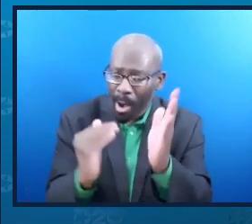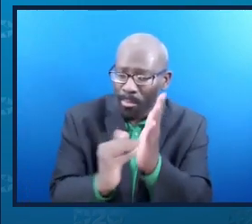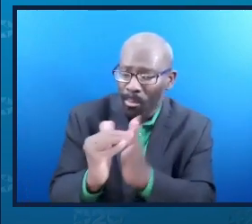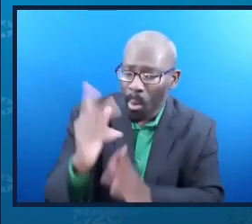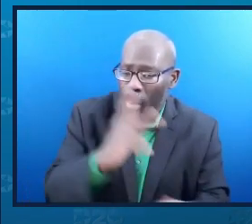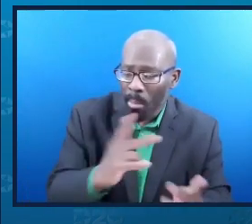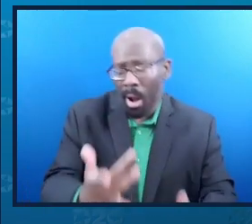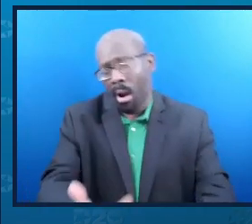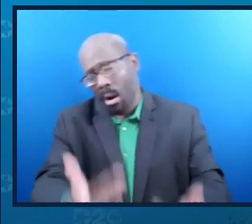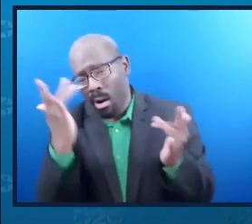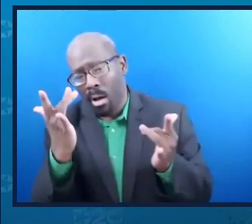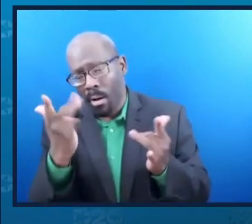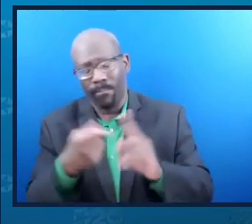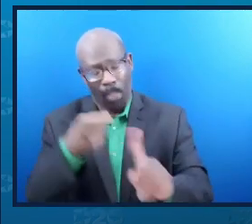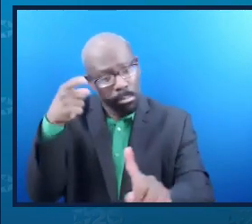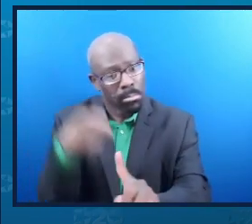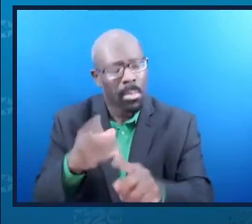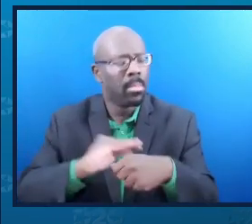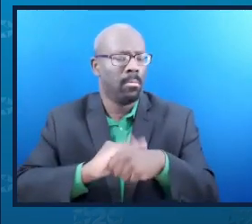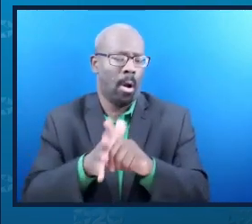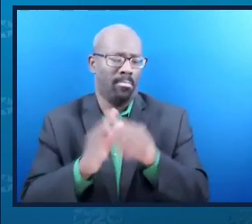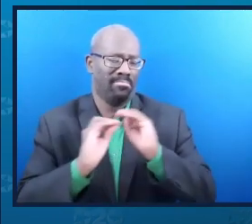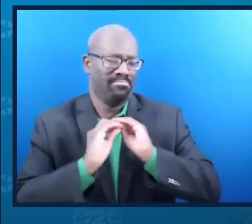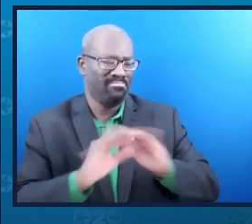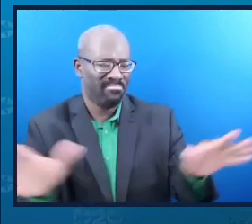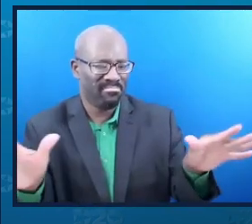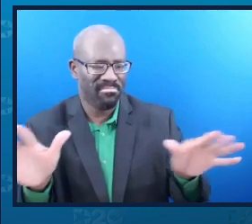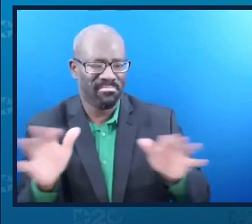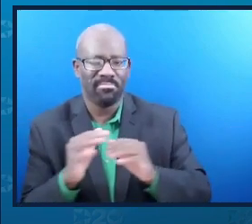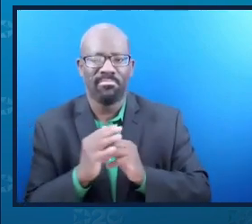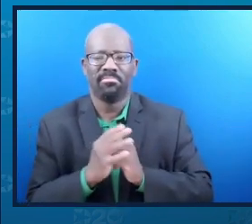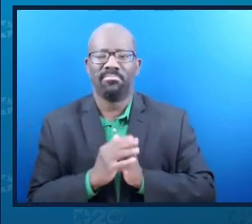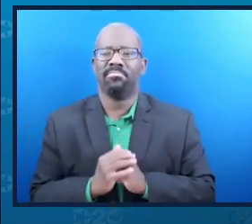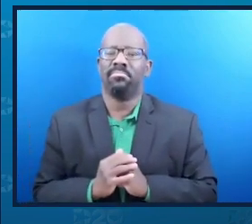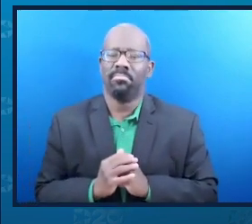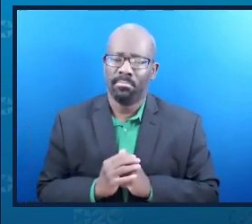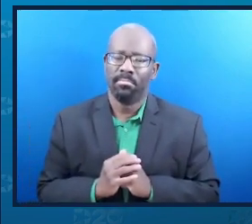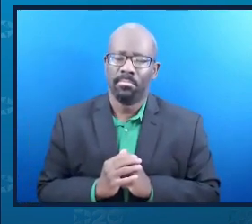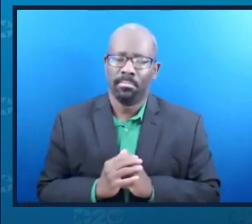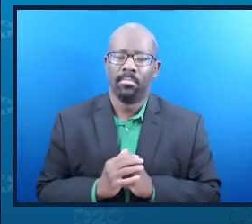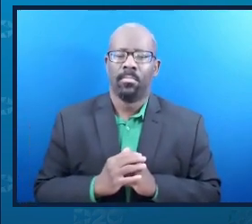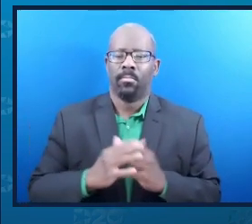OVER 170,000 HAVE DIED. THE SERIOUS, SCIENCE BASED